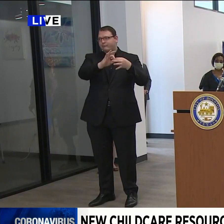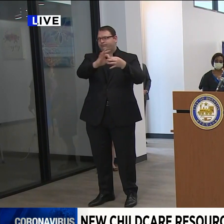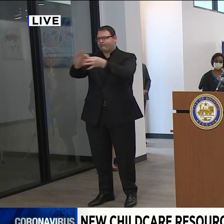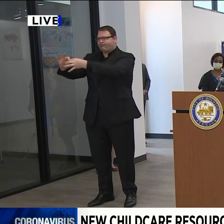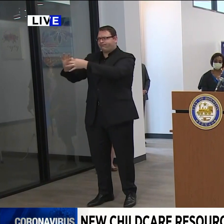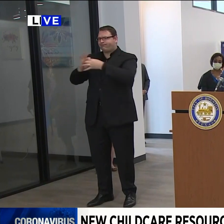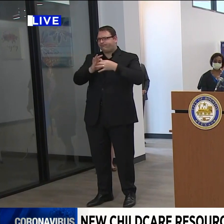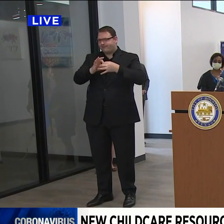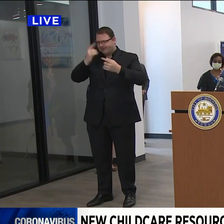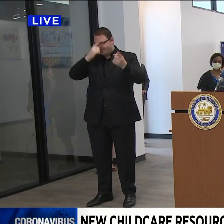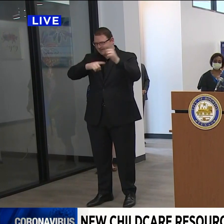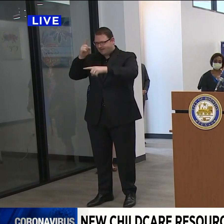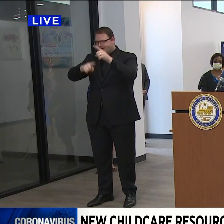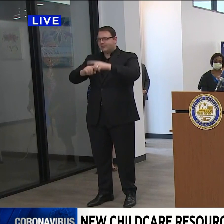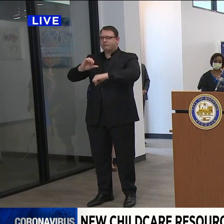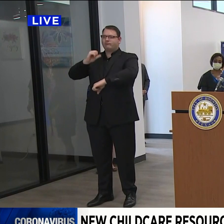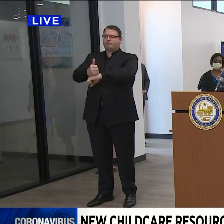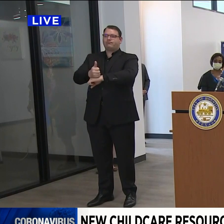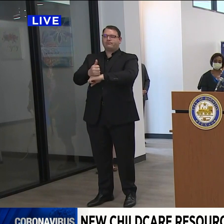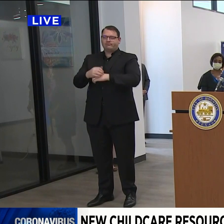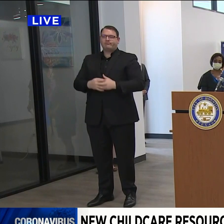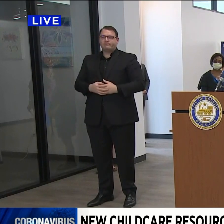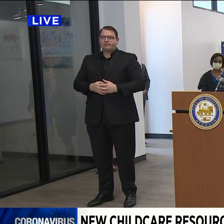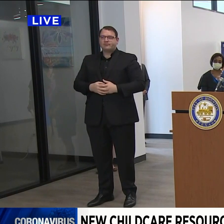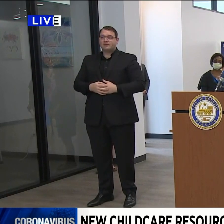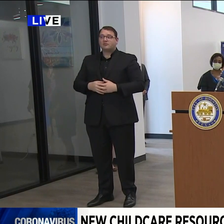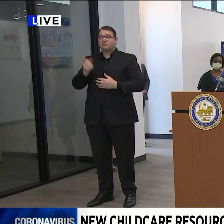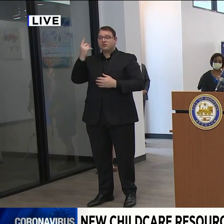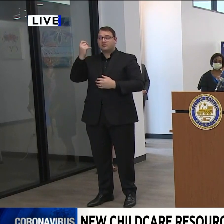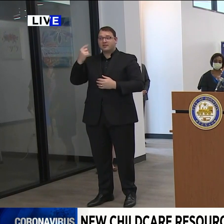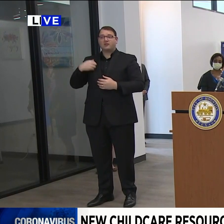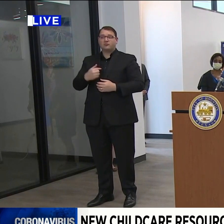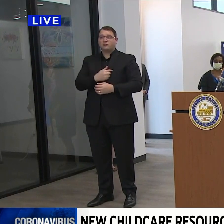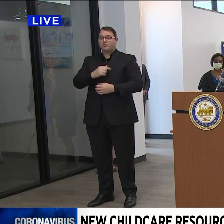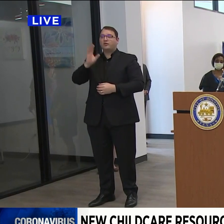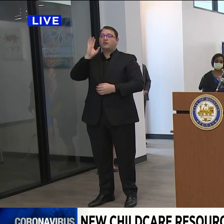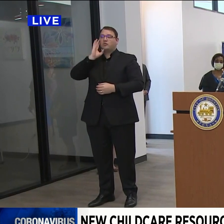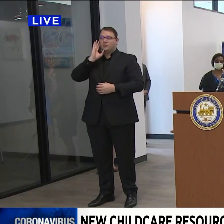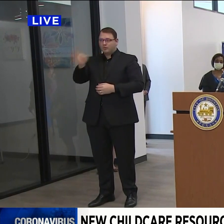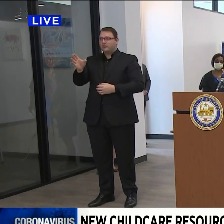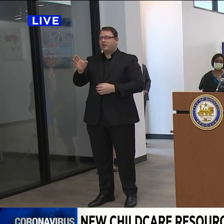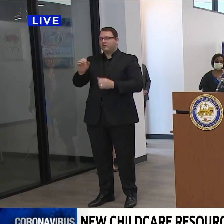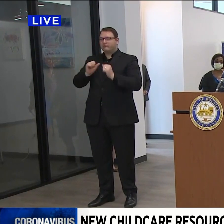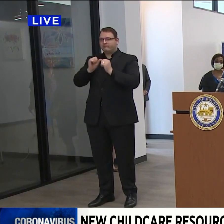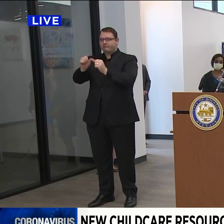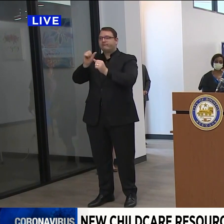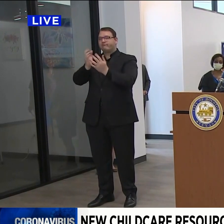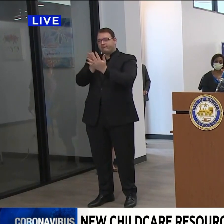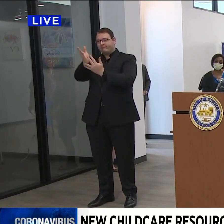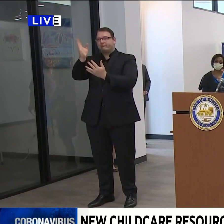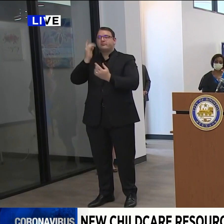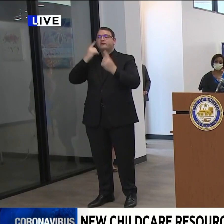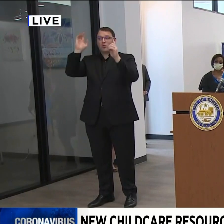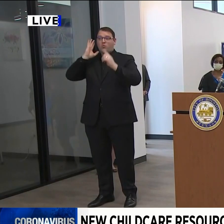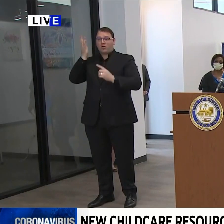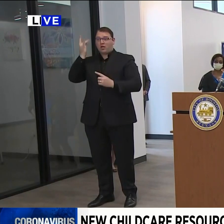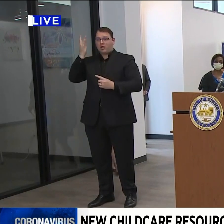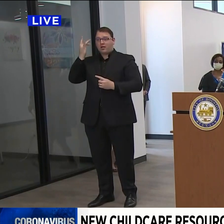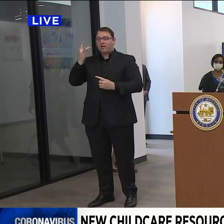group and the Baker Institute at Rice University these a at Rice University these a challenging times no doubt but challenging times no doubt but together it in Houston and